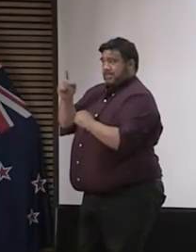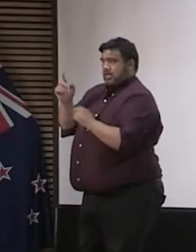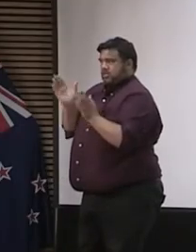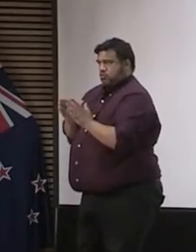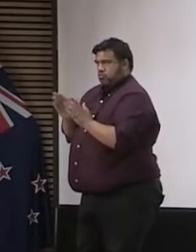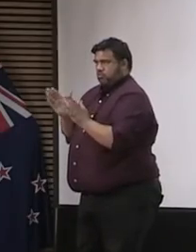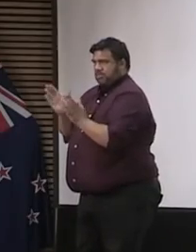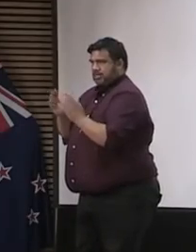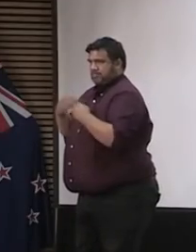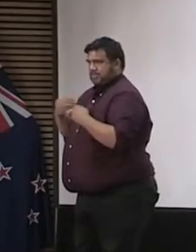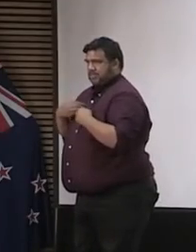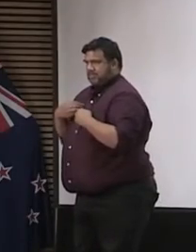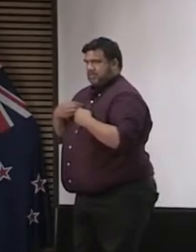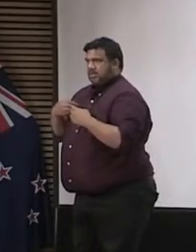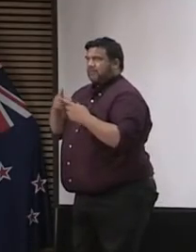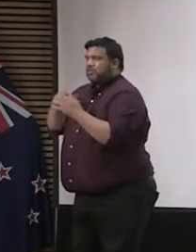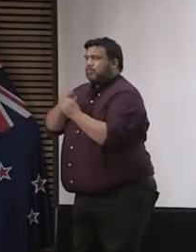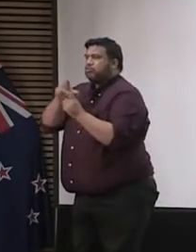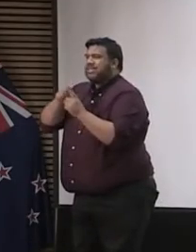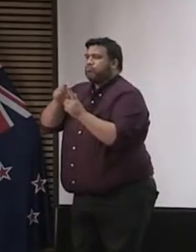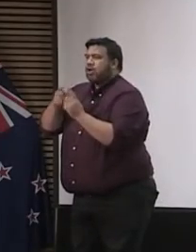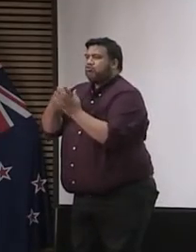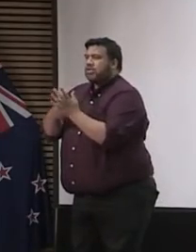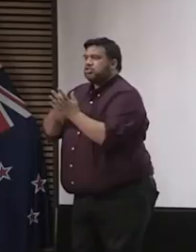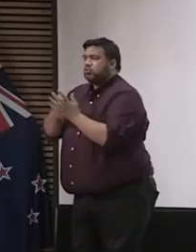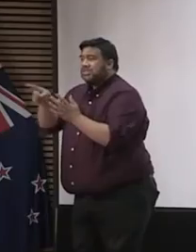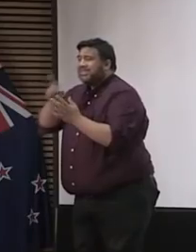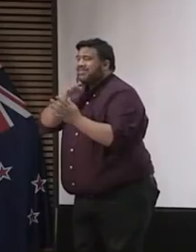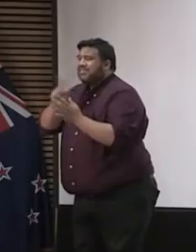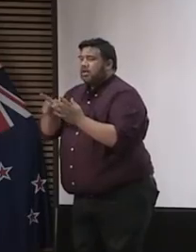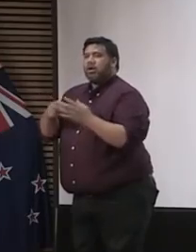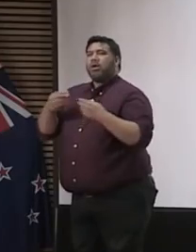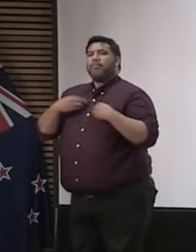should be able tosurvive something like whathas happened with thislockdown and Willie Jacksonsaying